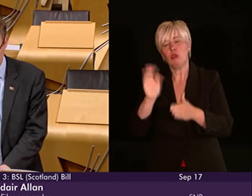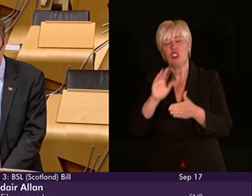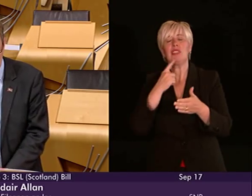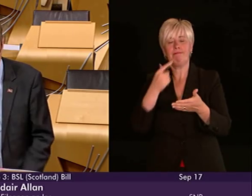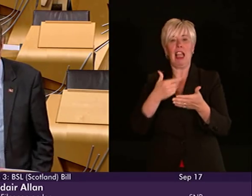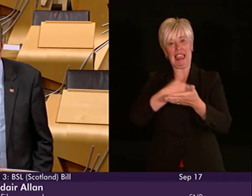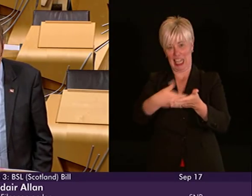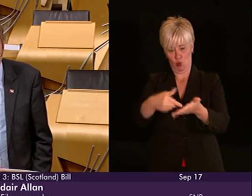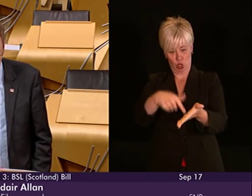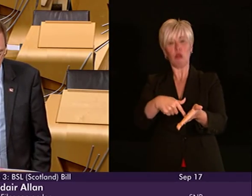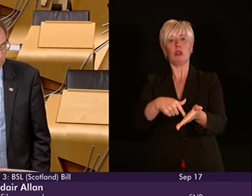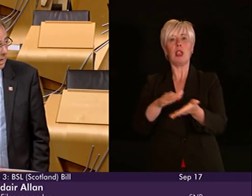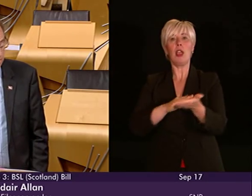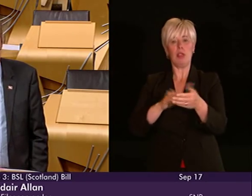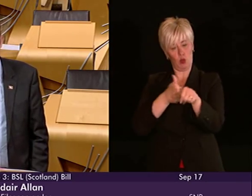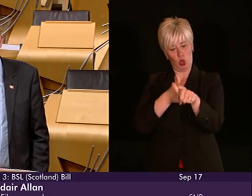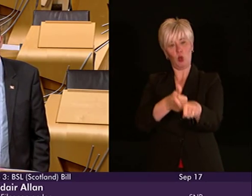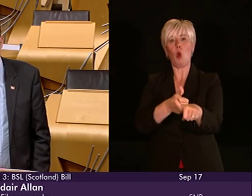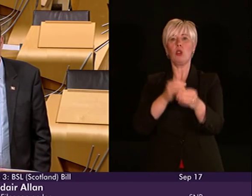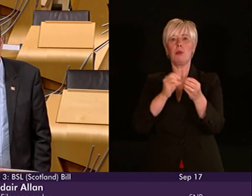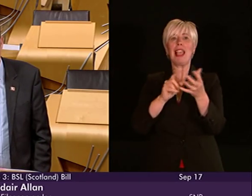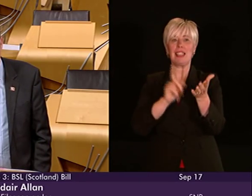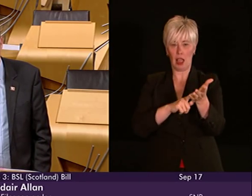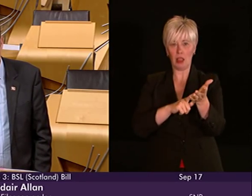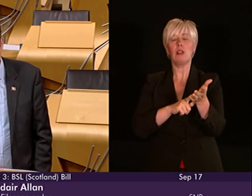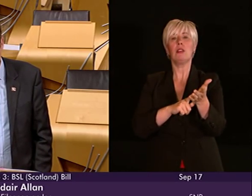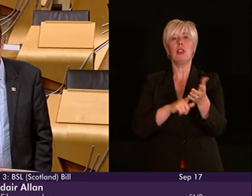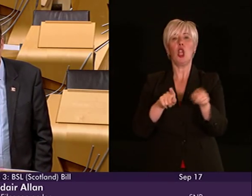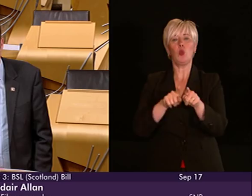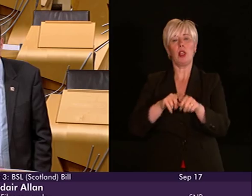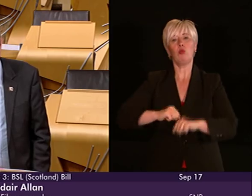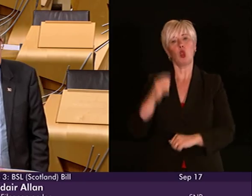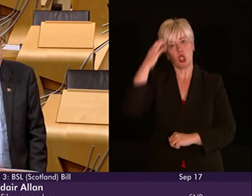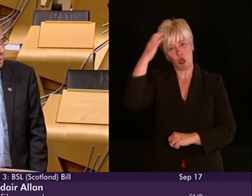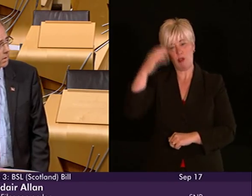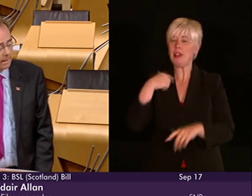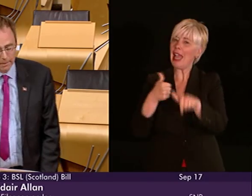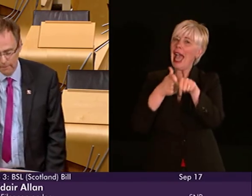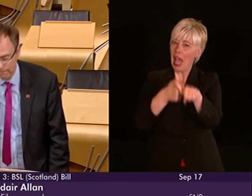the amendment is consistent with our support for BSL. Therefore, the Scottish Government is happy to support the amendment.